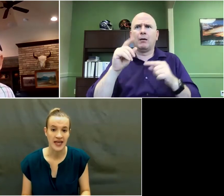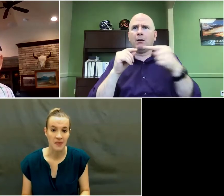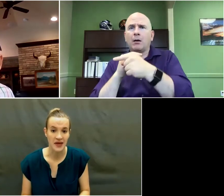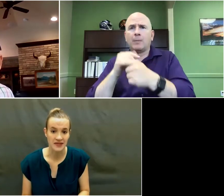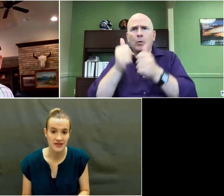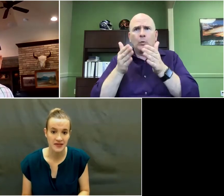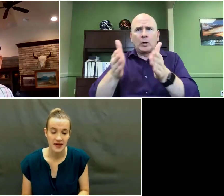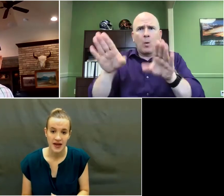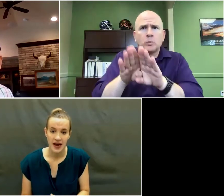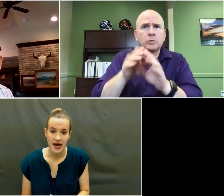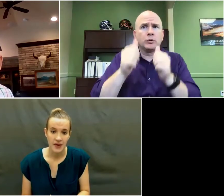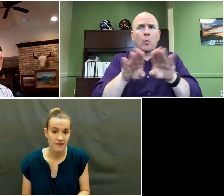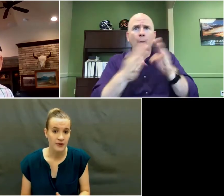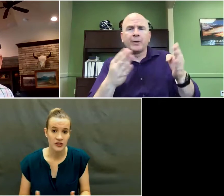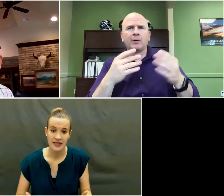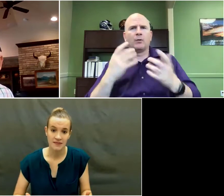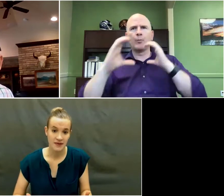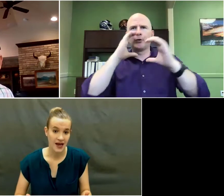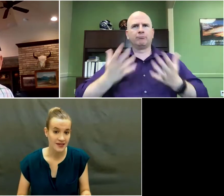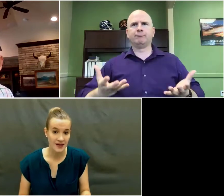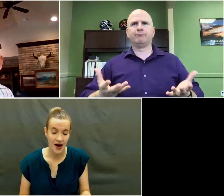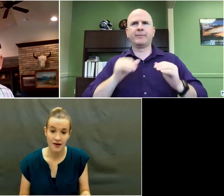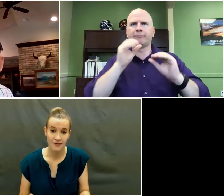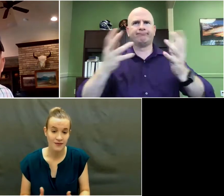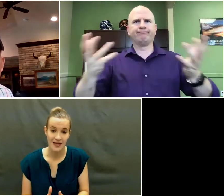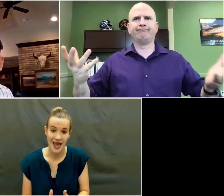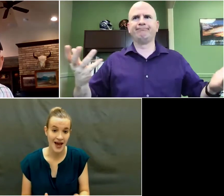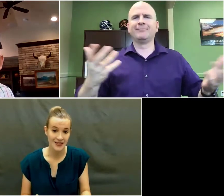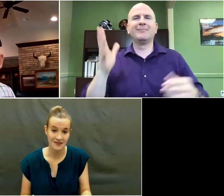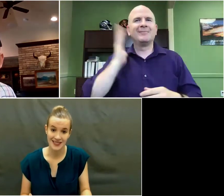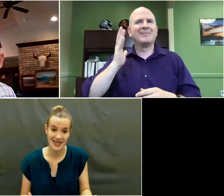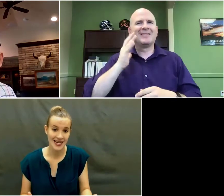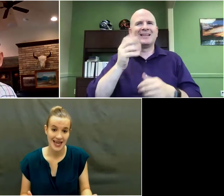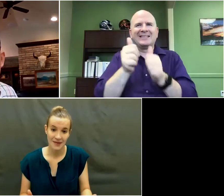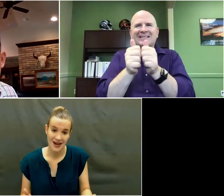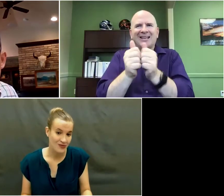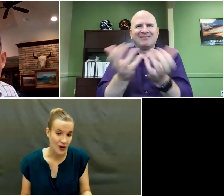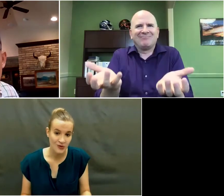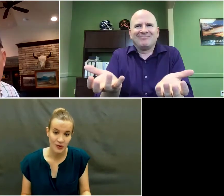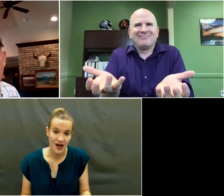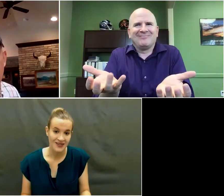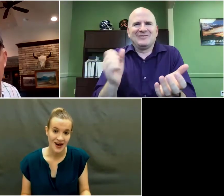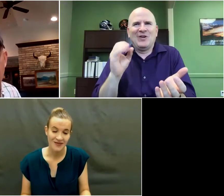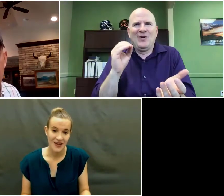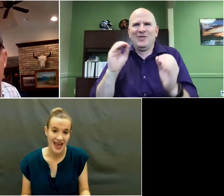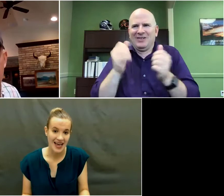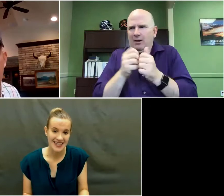campus. Unfortunately, because of the chaos of the city, many of the roads were blocked off. And at